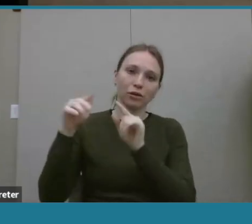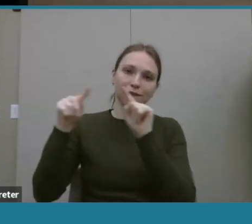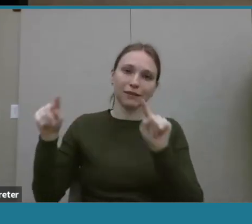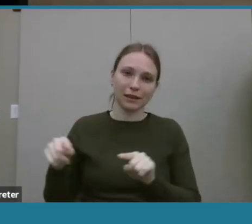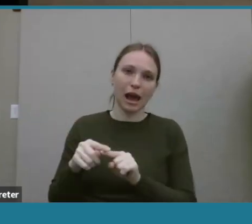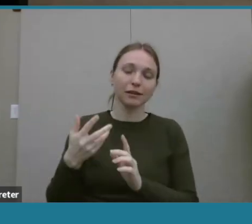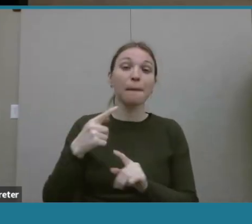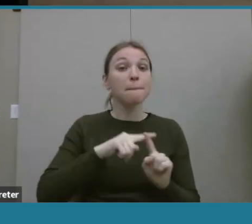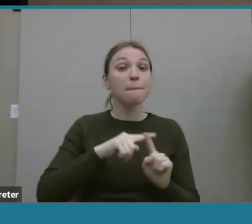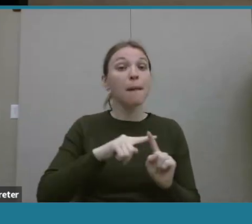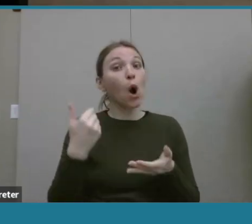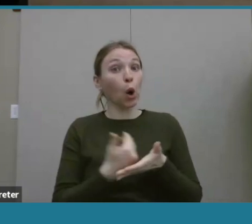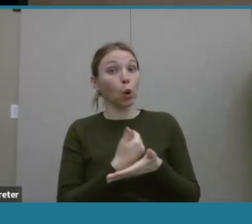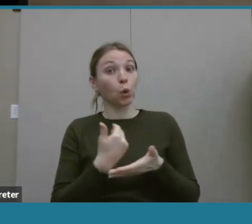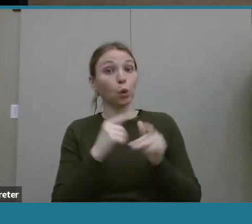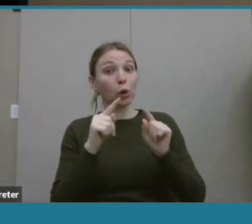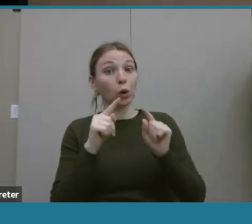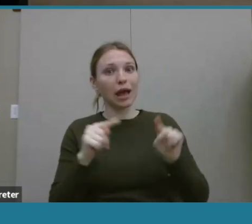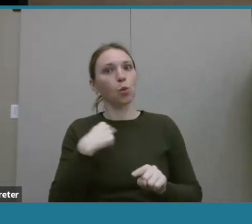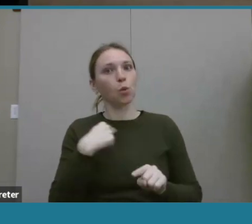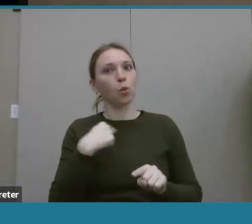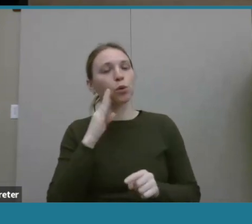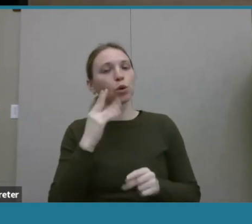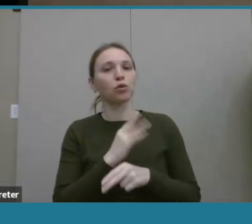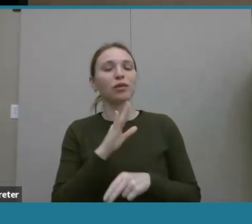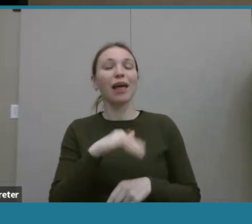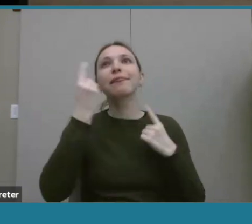And certainly, sort of like thinking about, are we going to use ASL captions?